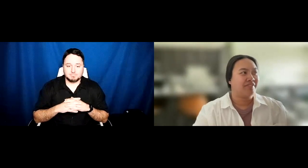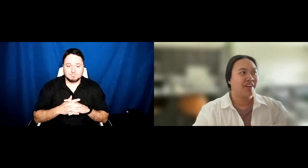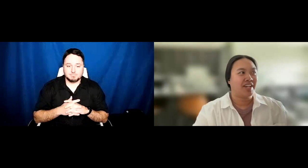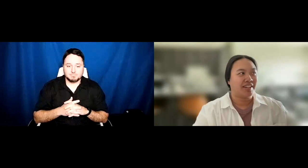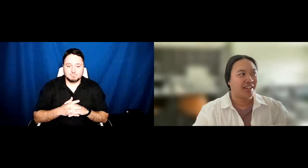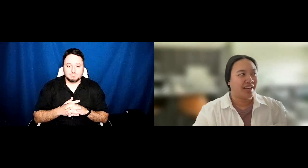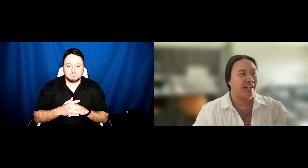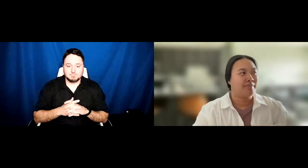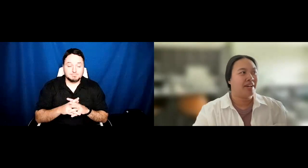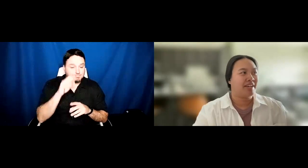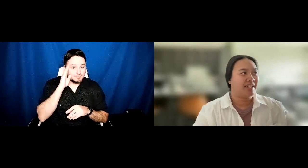Hi Frank. Hi Ima.